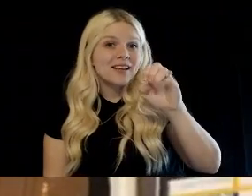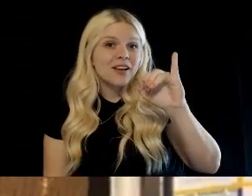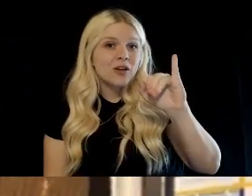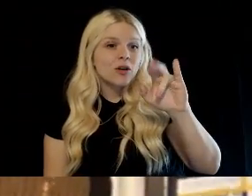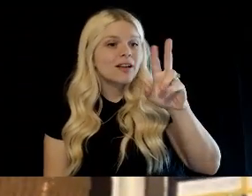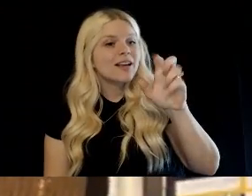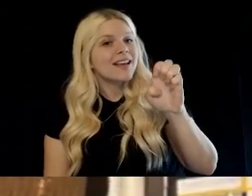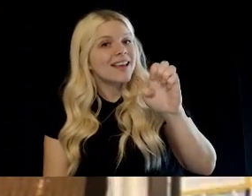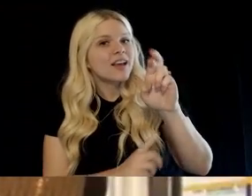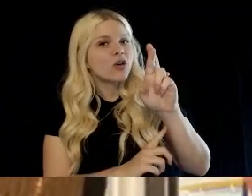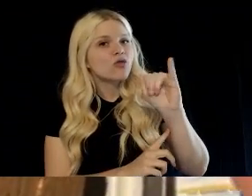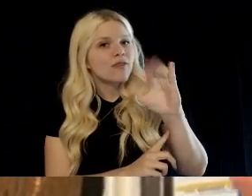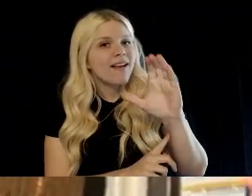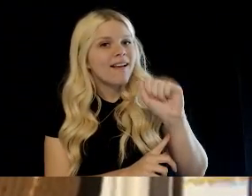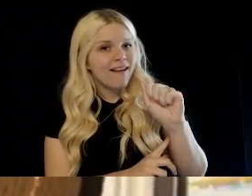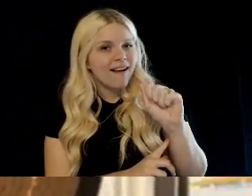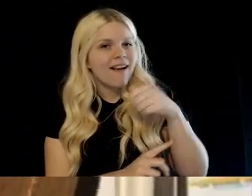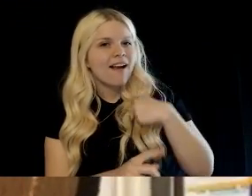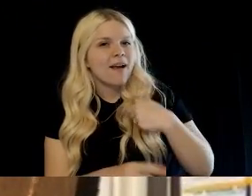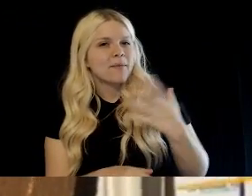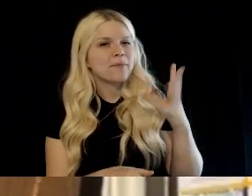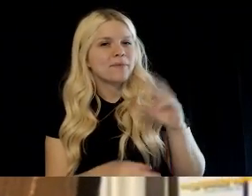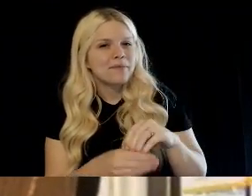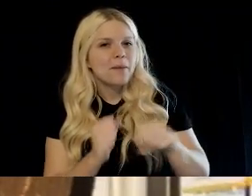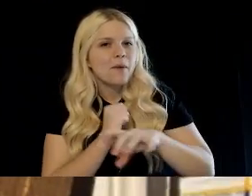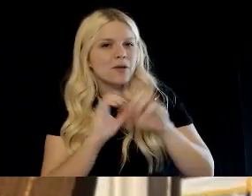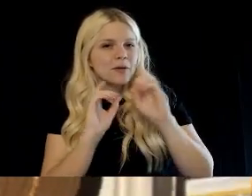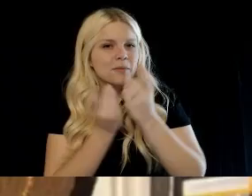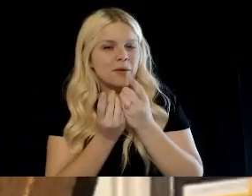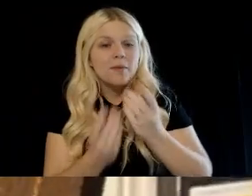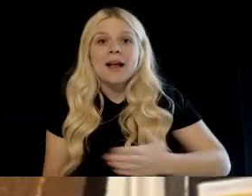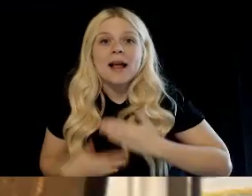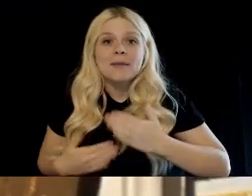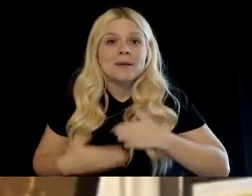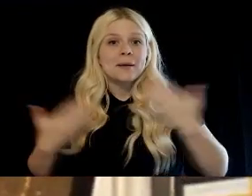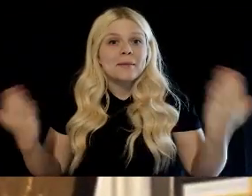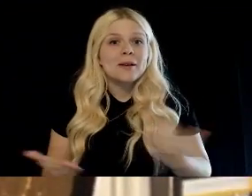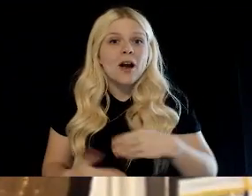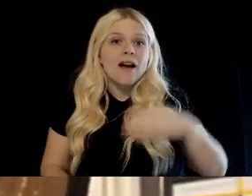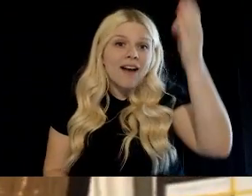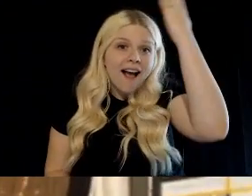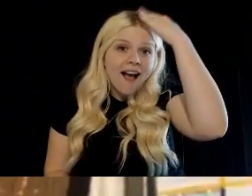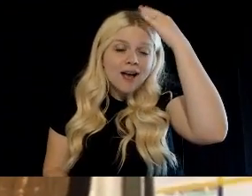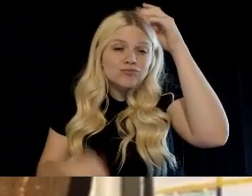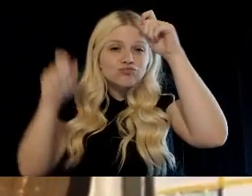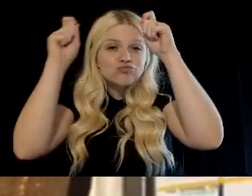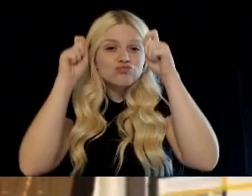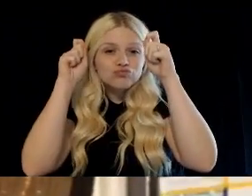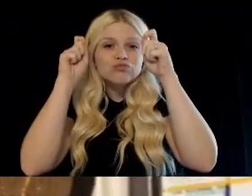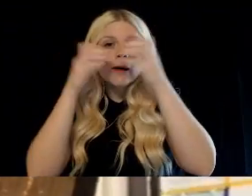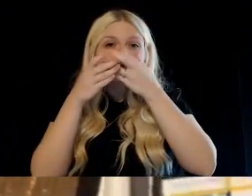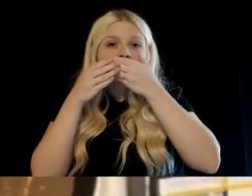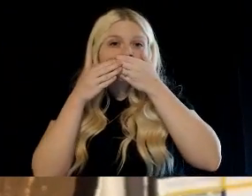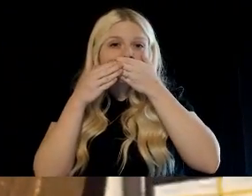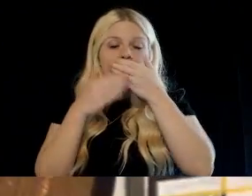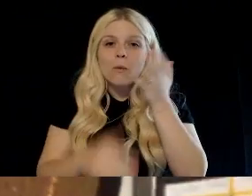glad to be here in my sun hat all masked up because we are going to be heading out onto the Rocky Shores island. This is gonna be